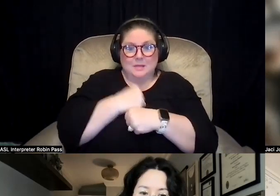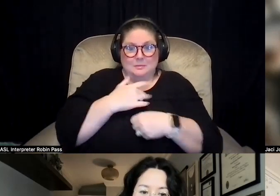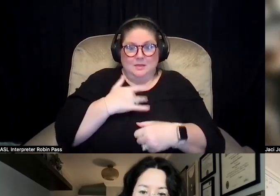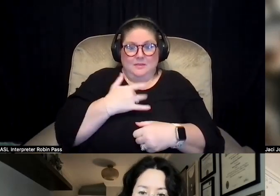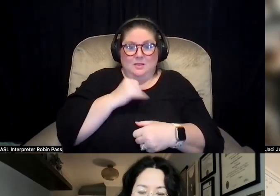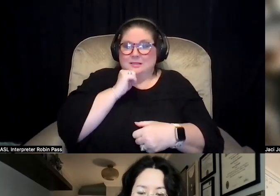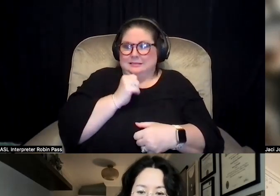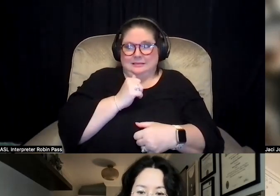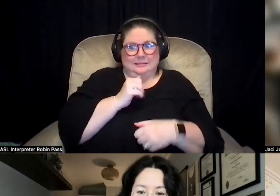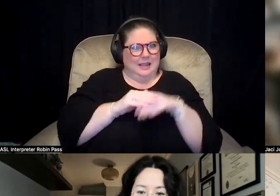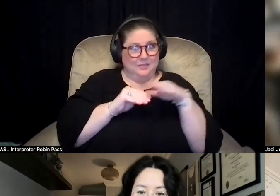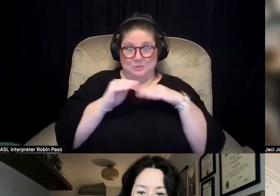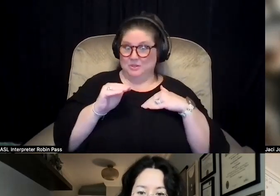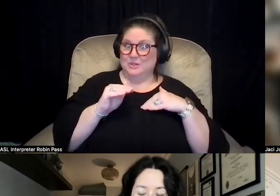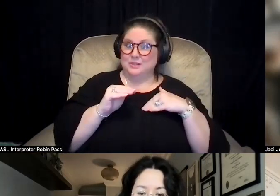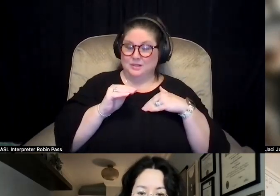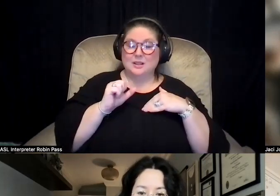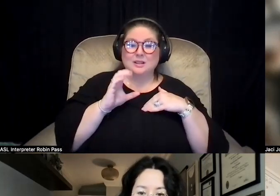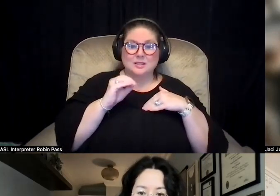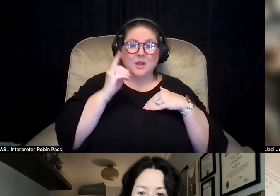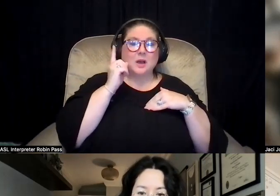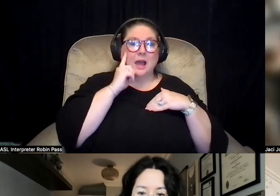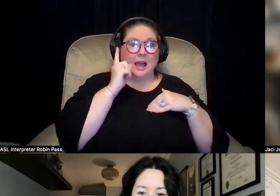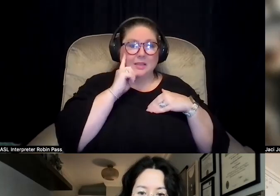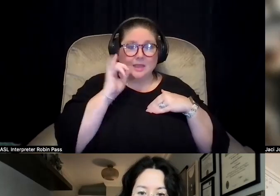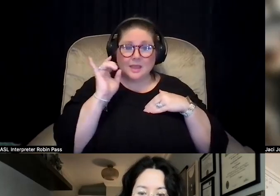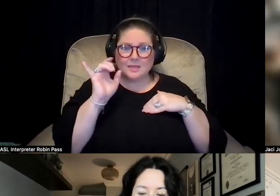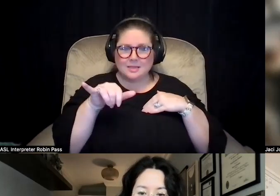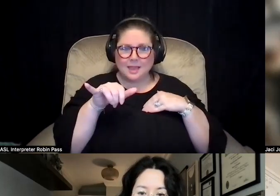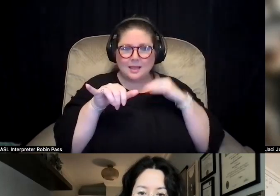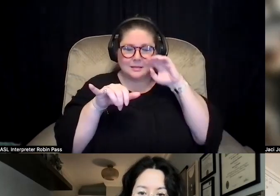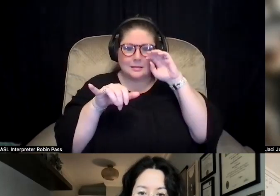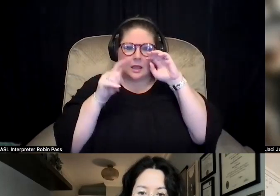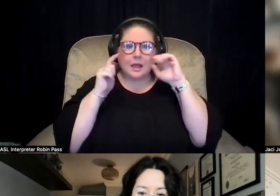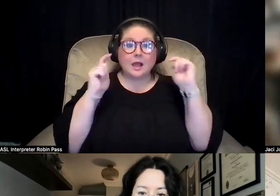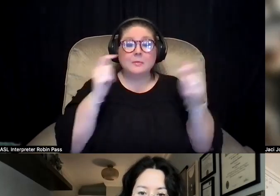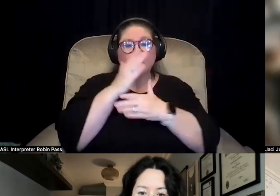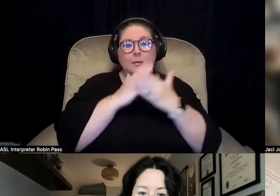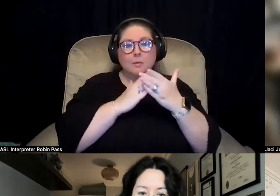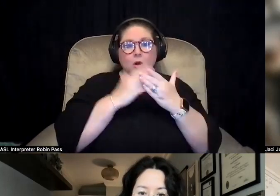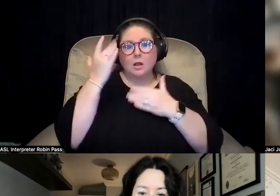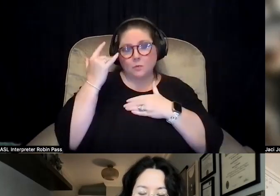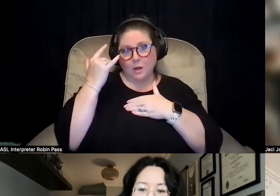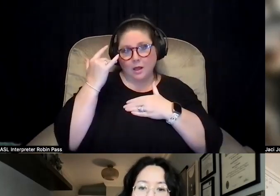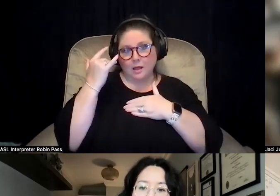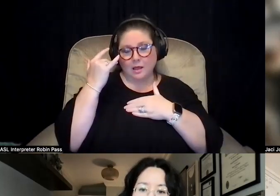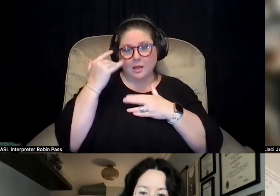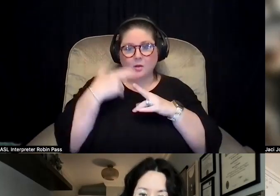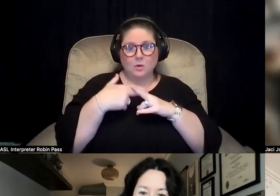you know so i think that that's um a big part of why what we call the conspiracy of silence is the